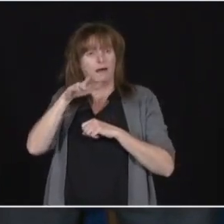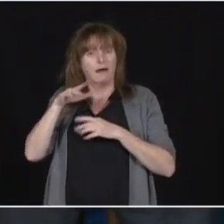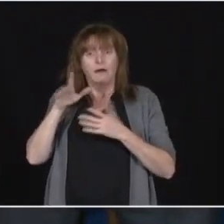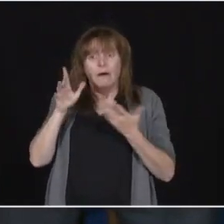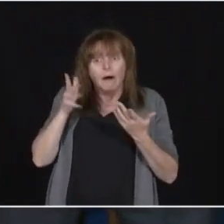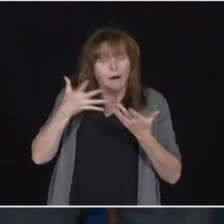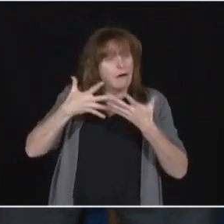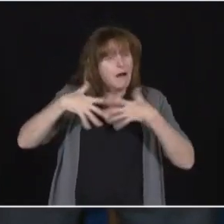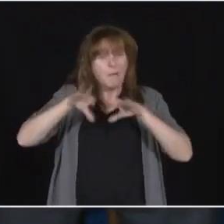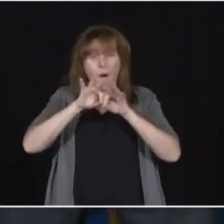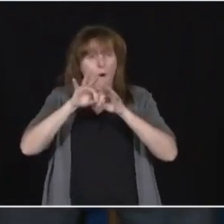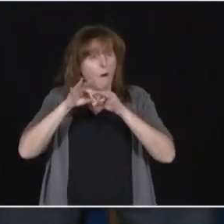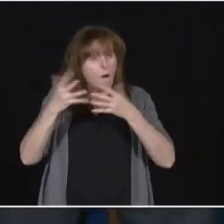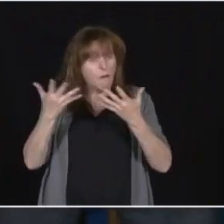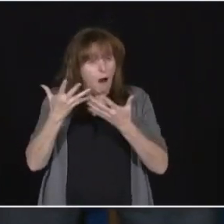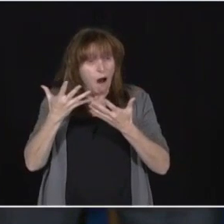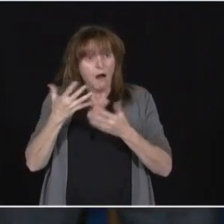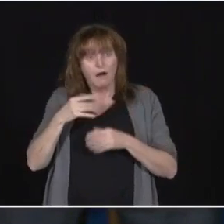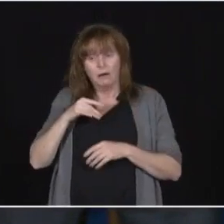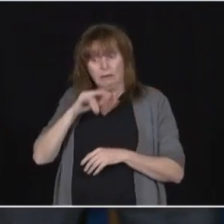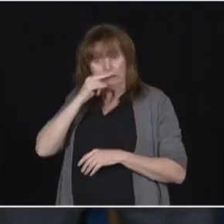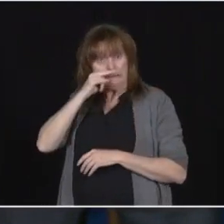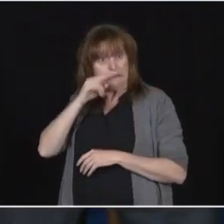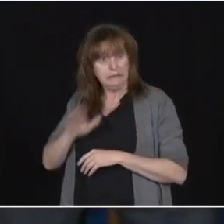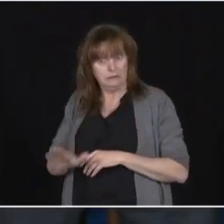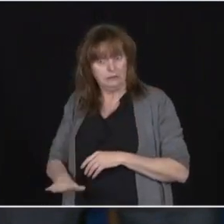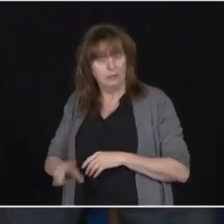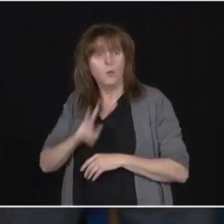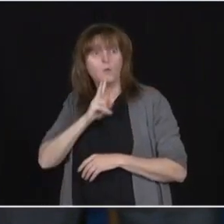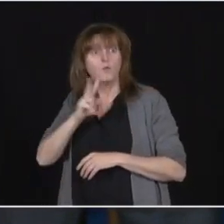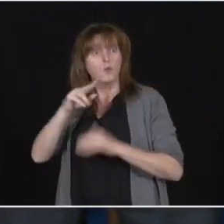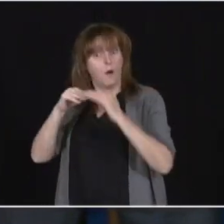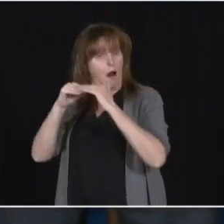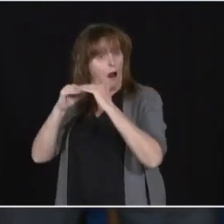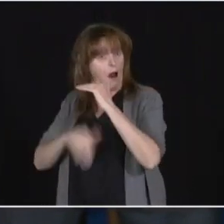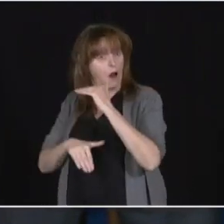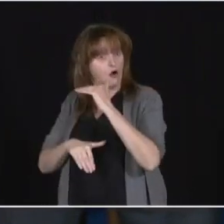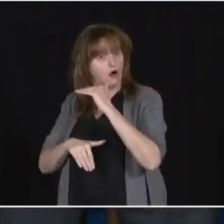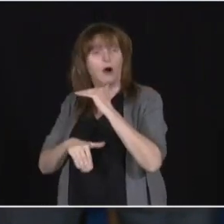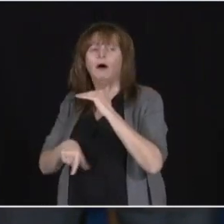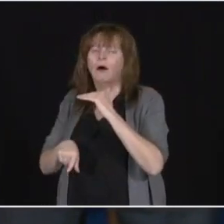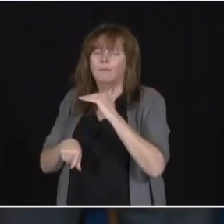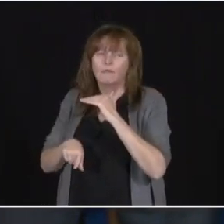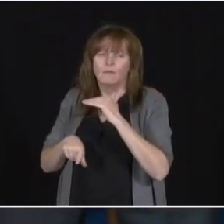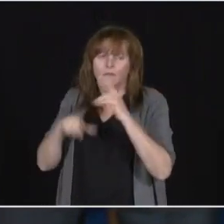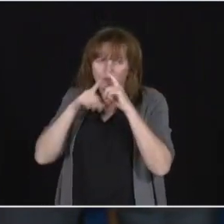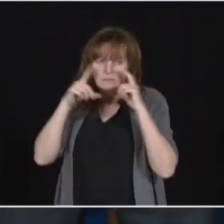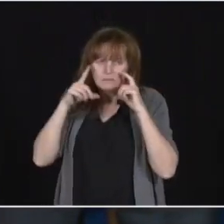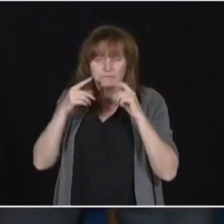Anyone who has trouble breathing and anyone who is unable to remove it without assistance.